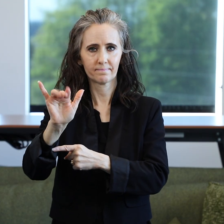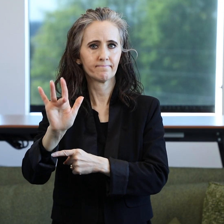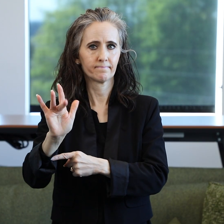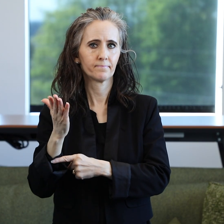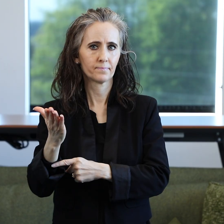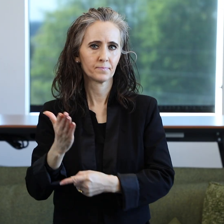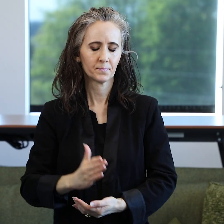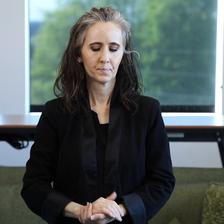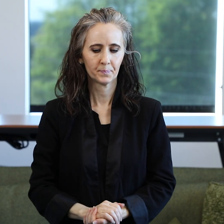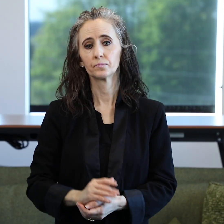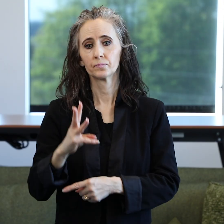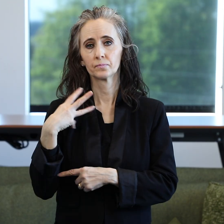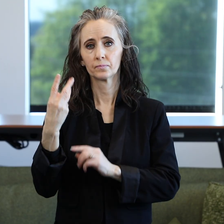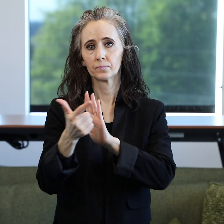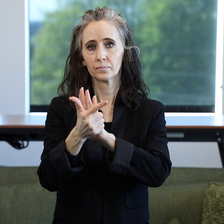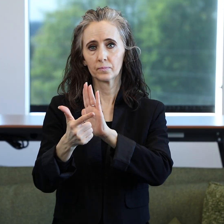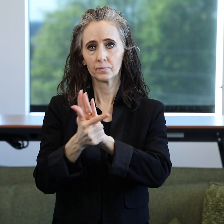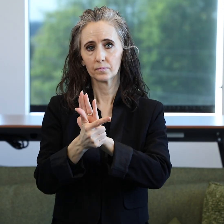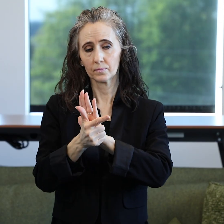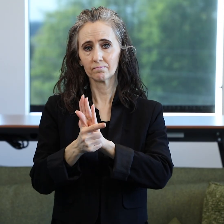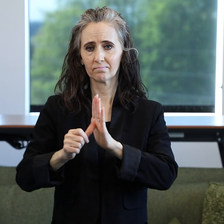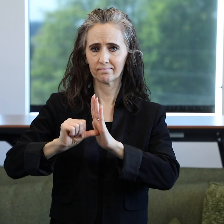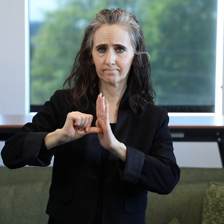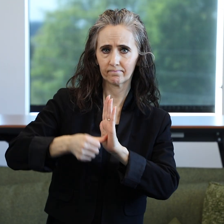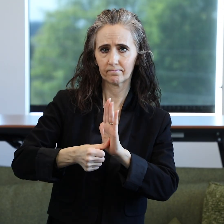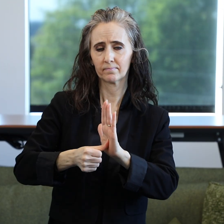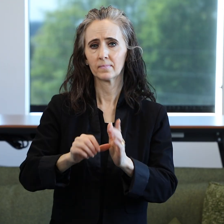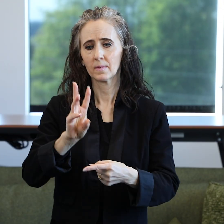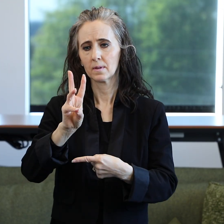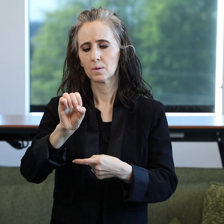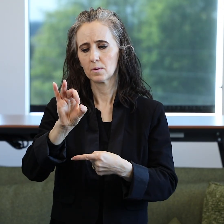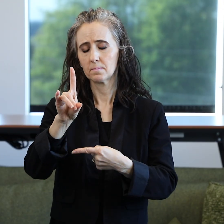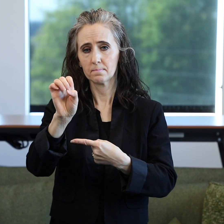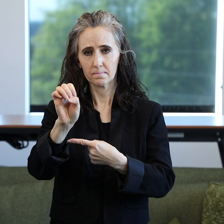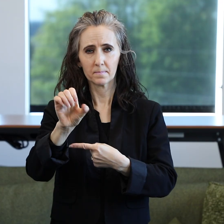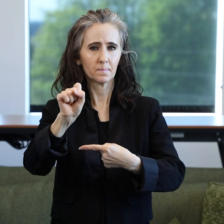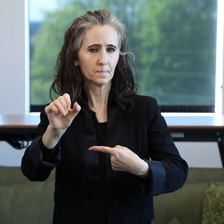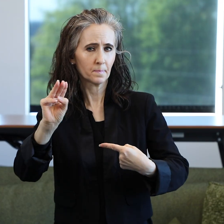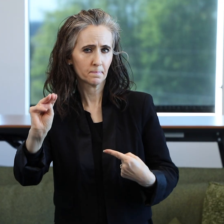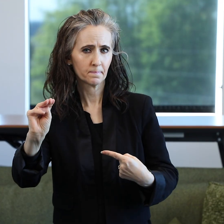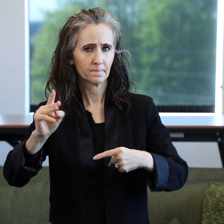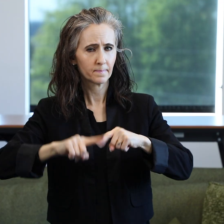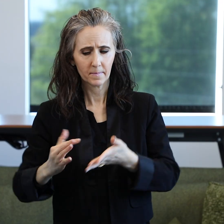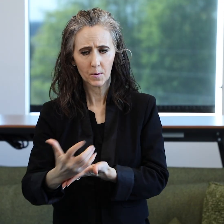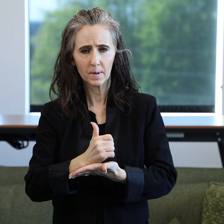law ensures websites, apps and social media platforms cannot collect or share your personal health data without your consent,